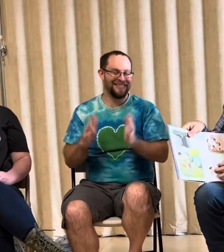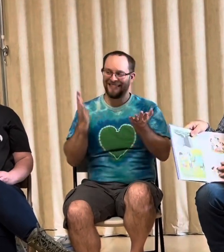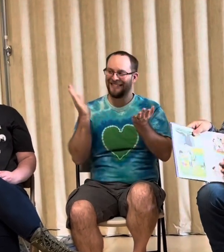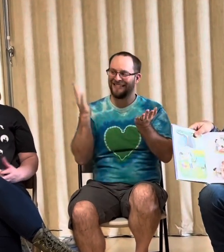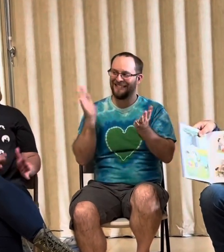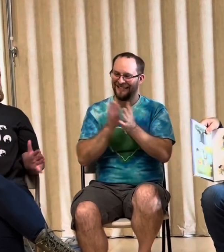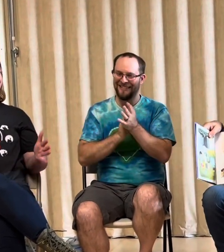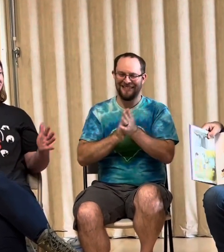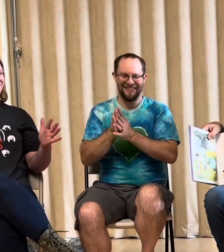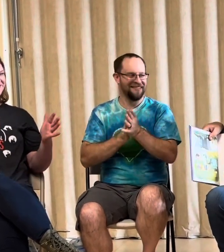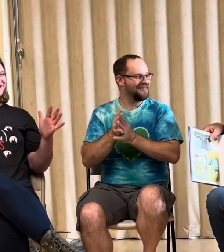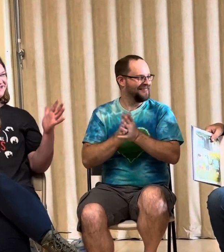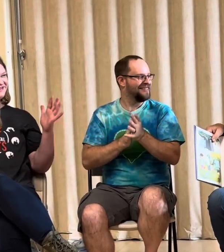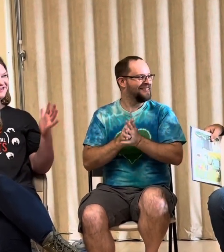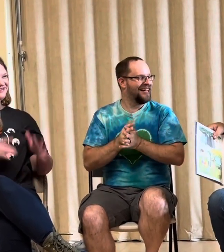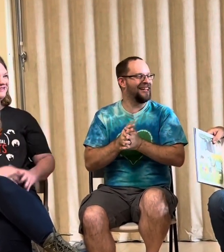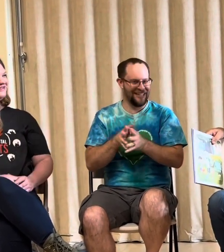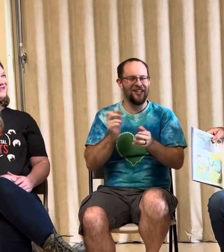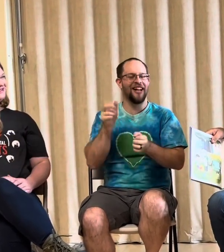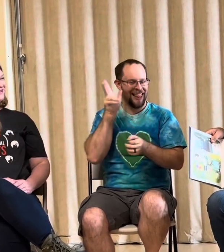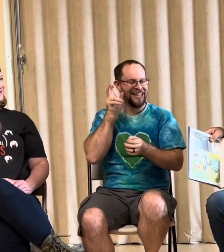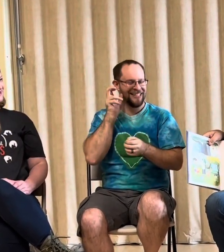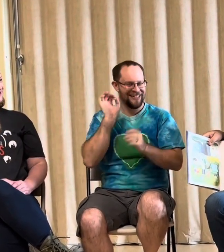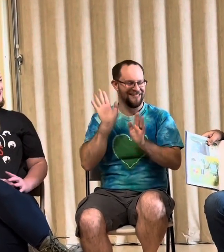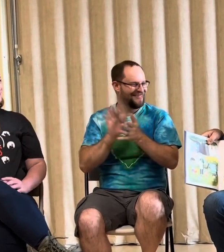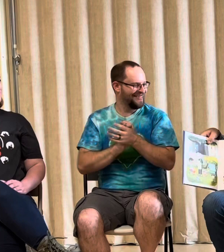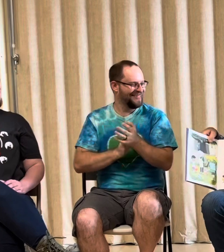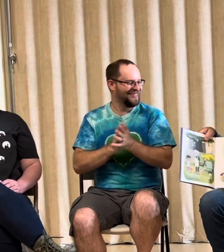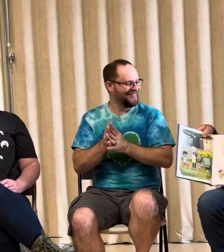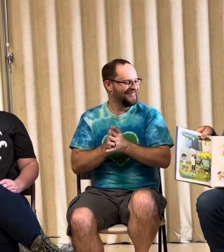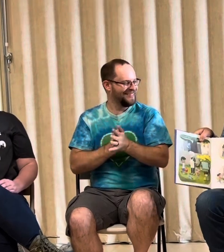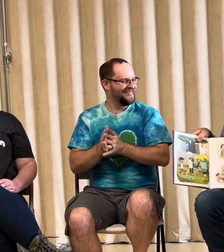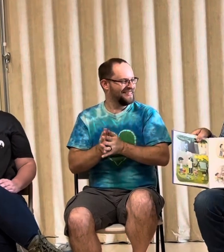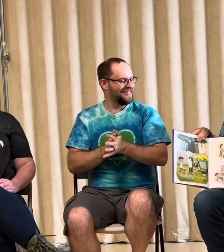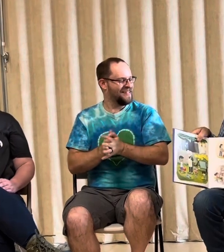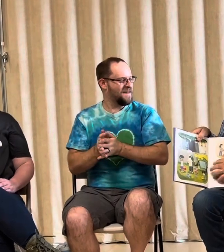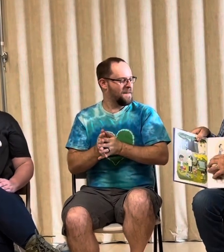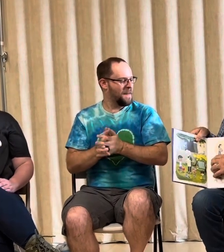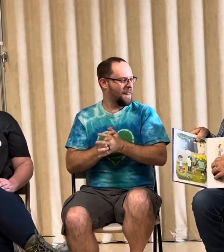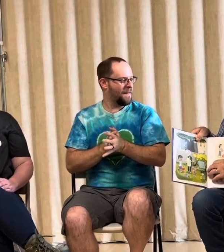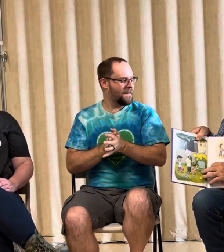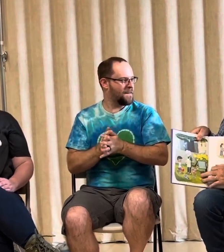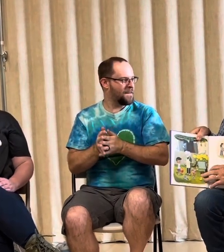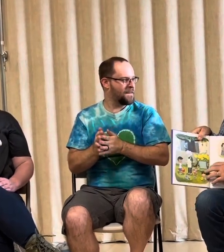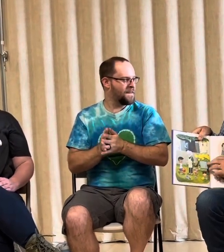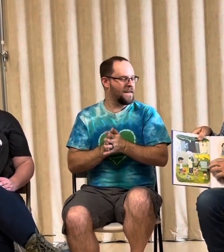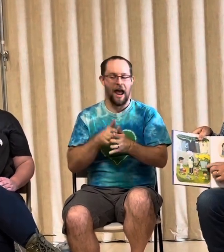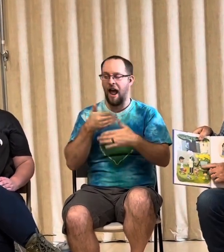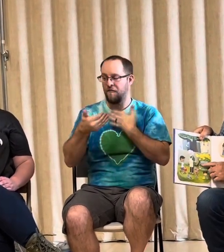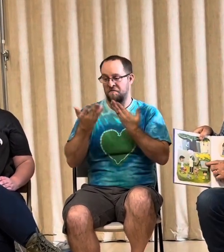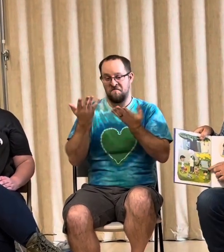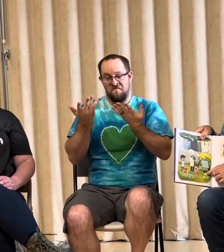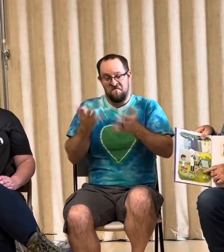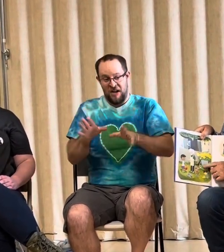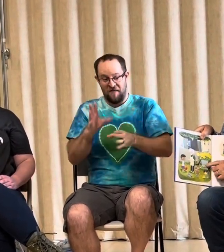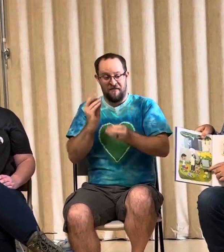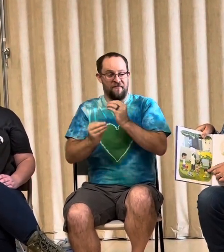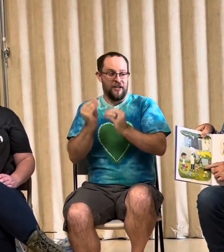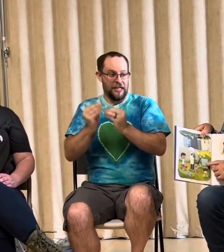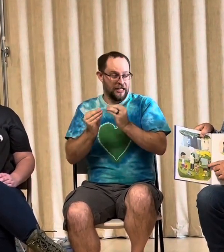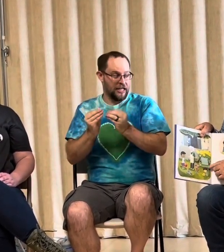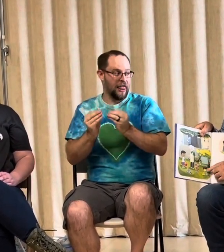Okay. You are listening! That's great! Okay, so. After he gets done fixing up the dog house